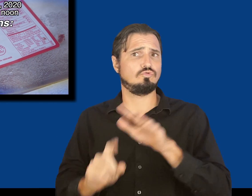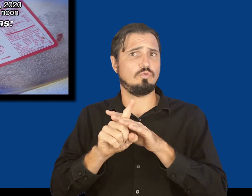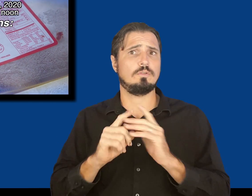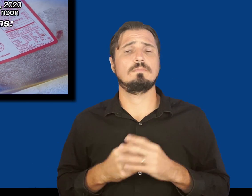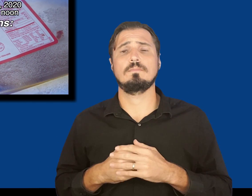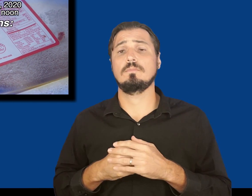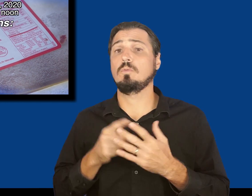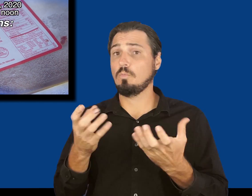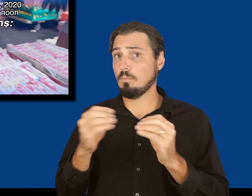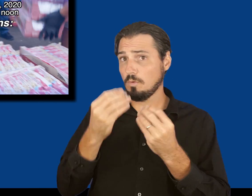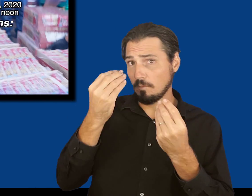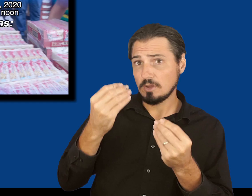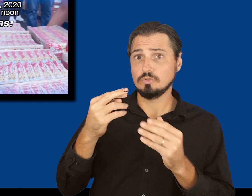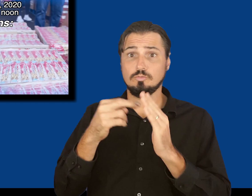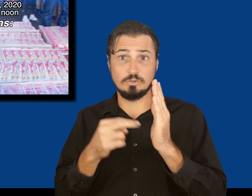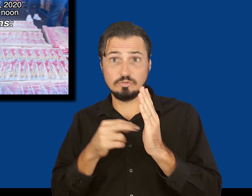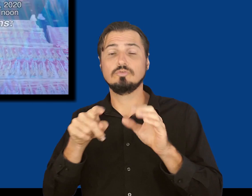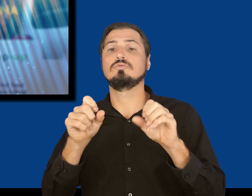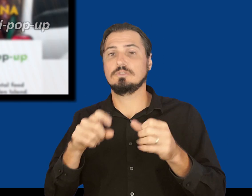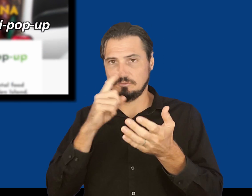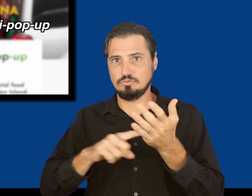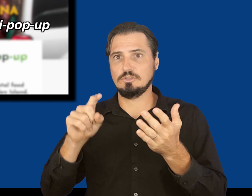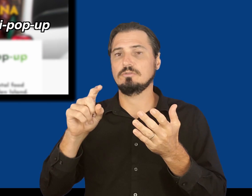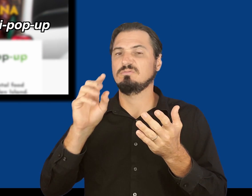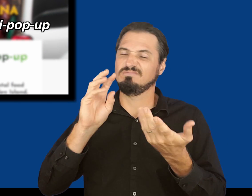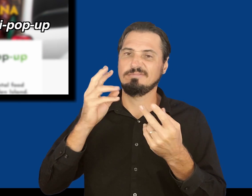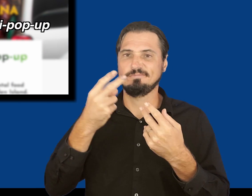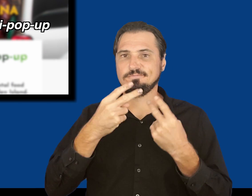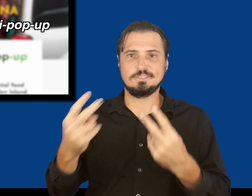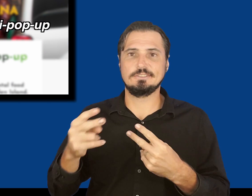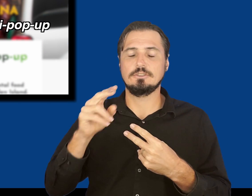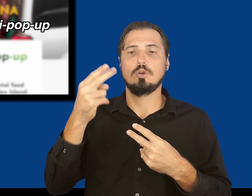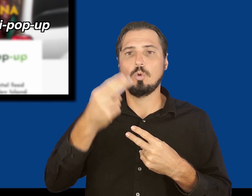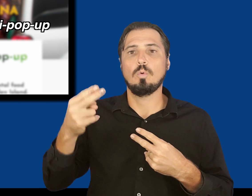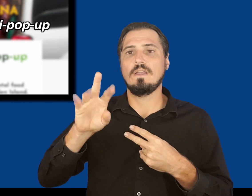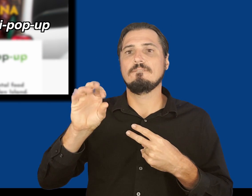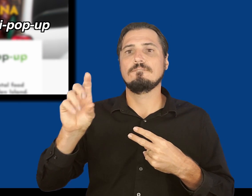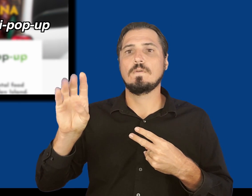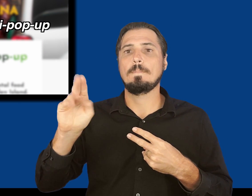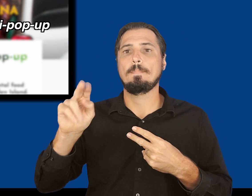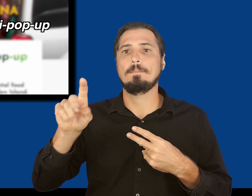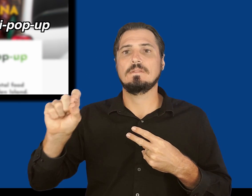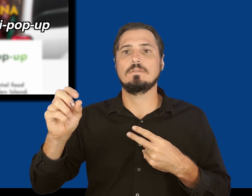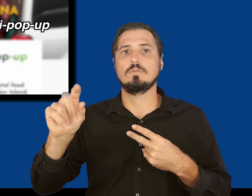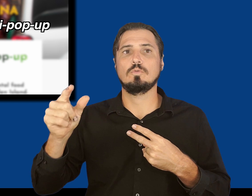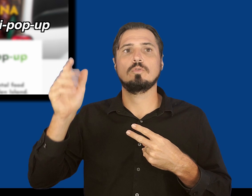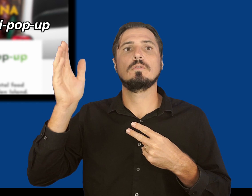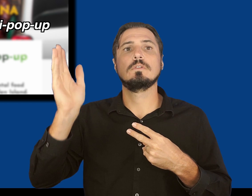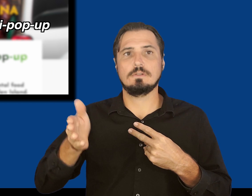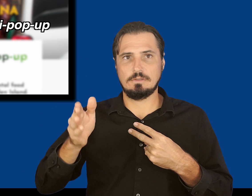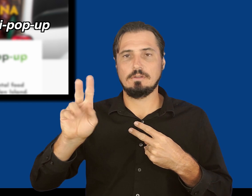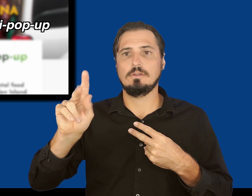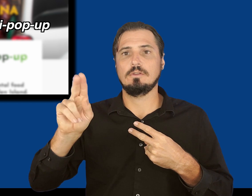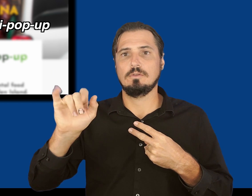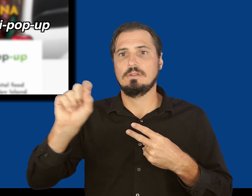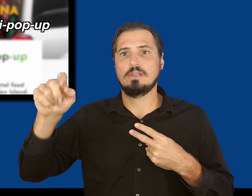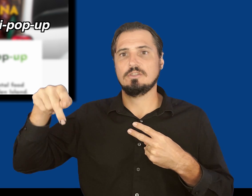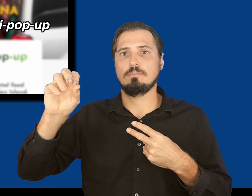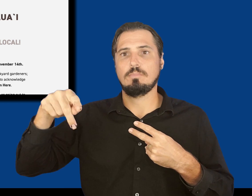For more information or to register, please visit hawaiifoodbank.org/kauai-pop-up.